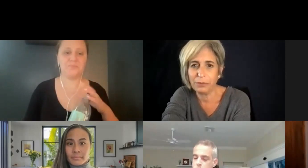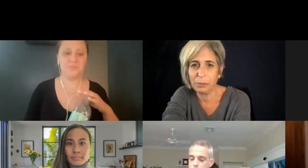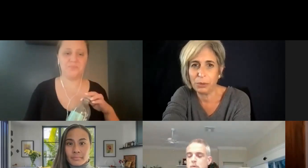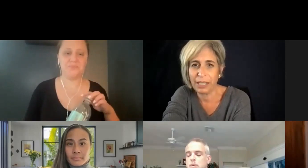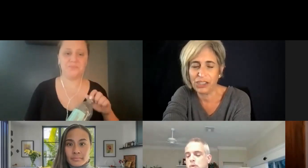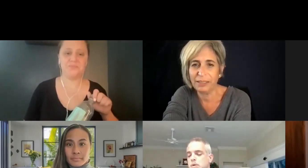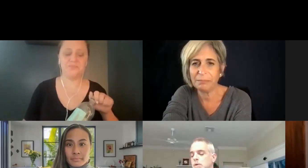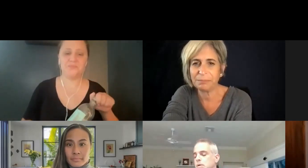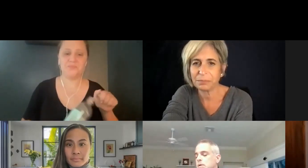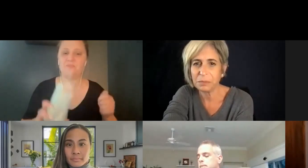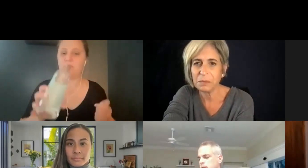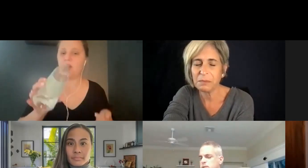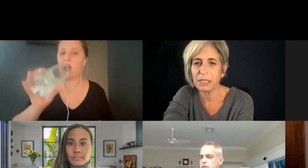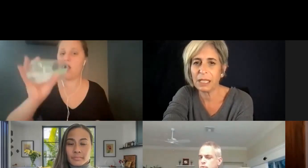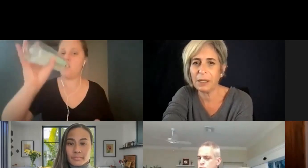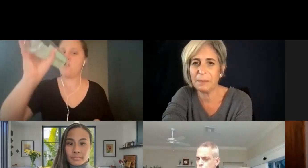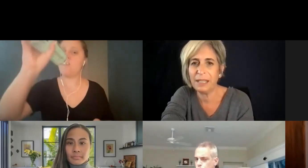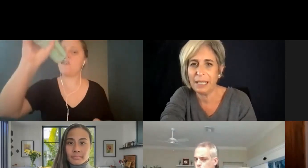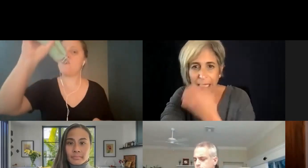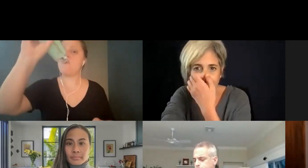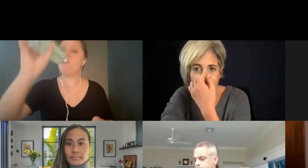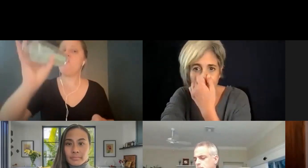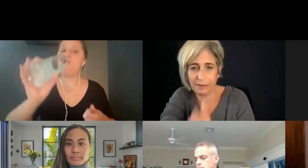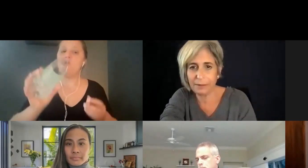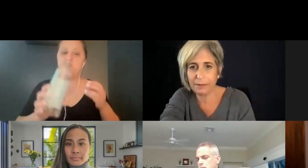for my modes of communication.